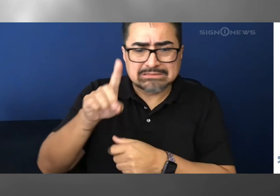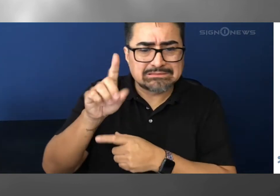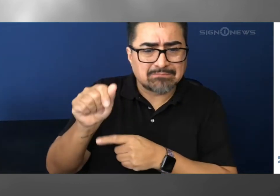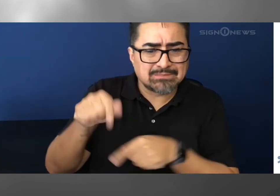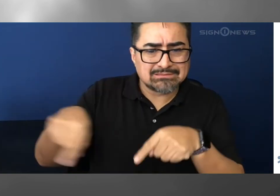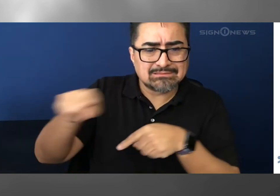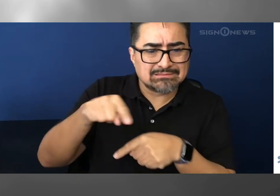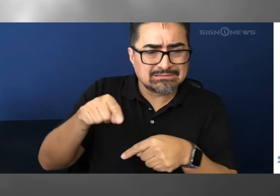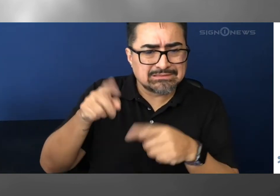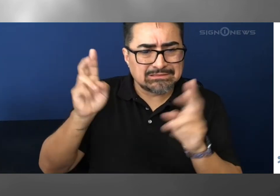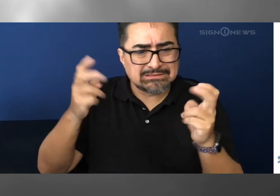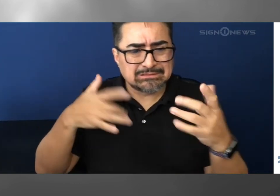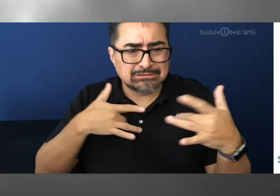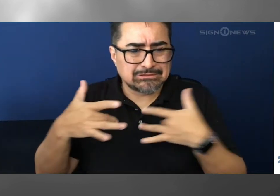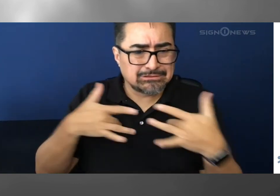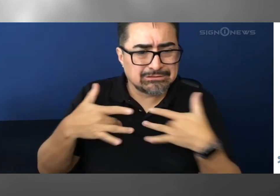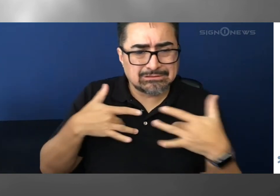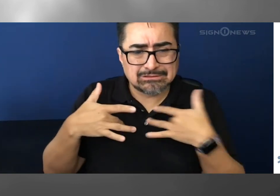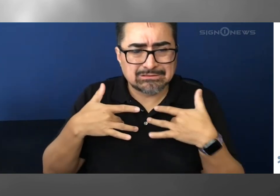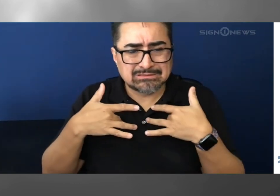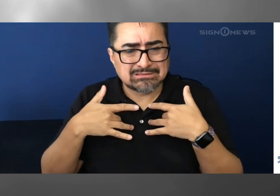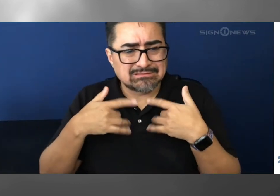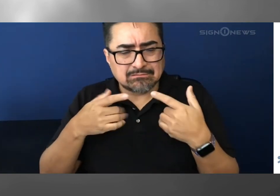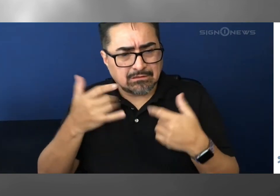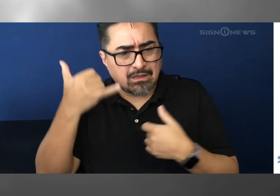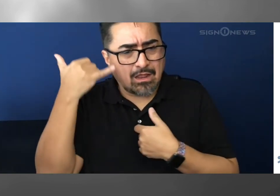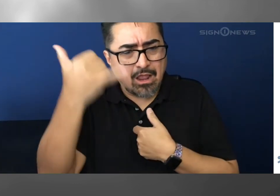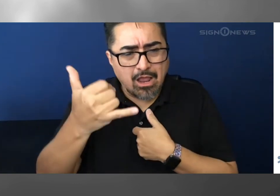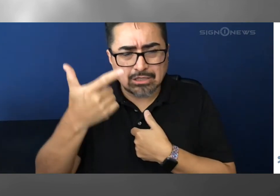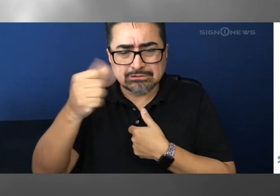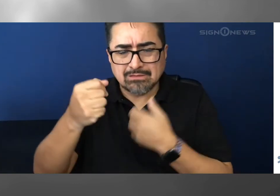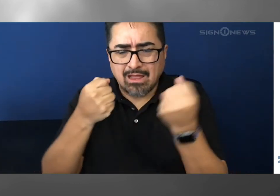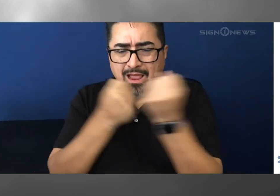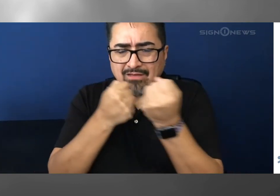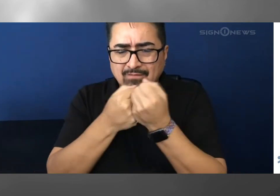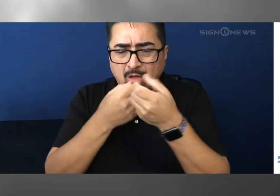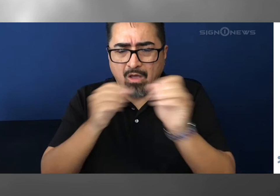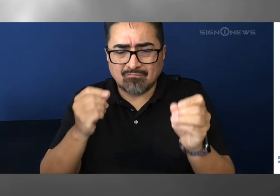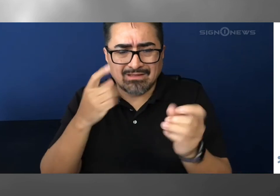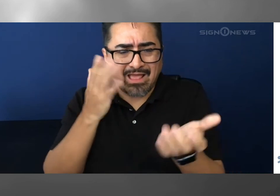can call the Georgia Advocacy Office for assistance if you are having trouble registering to vote,